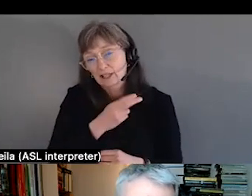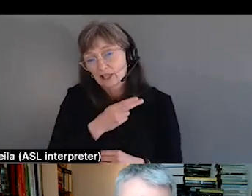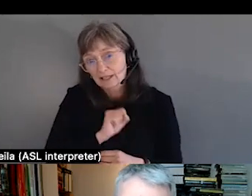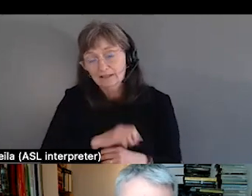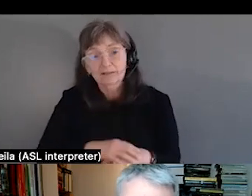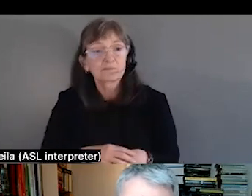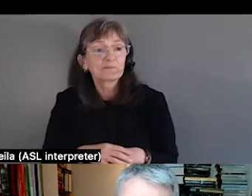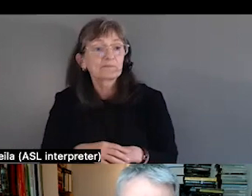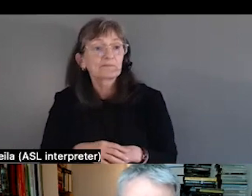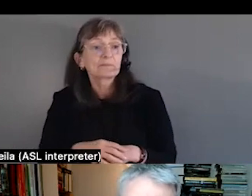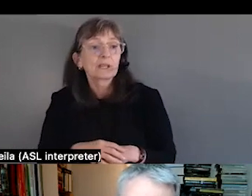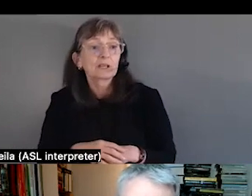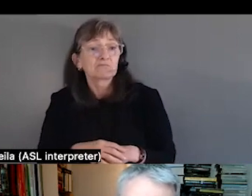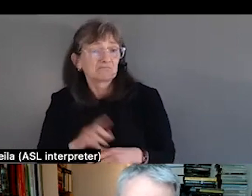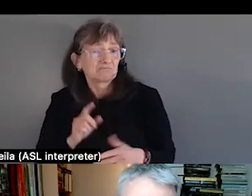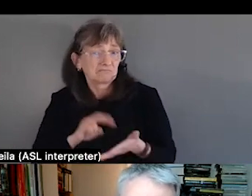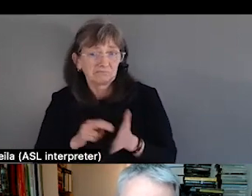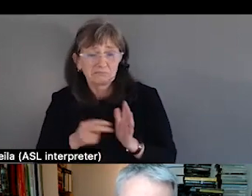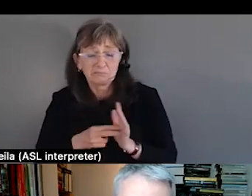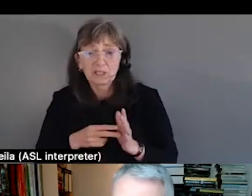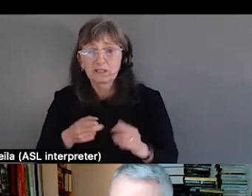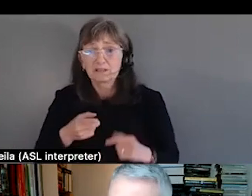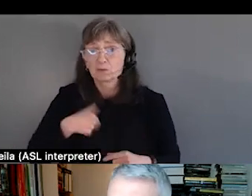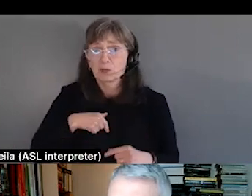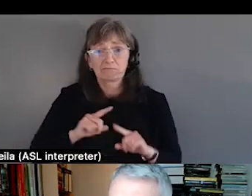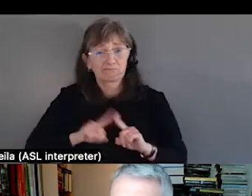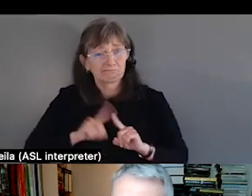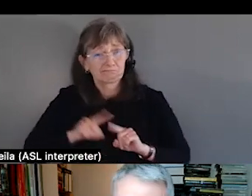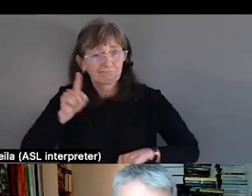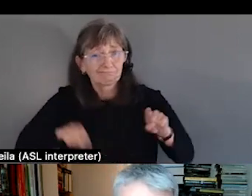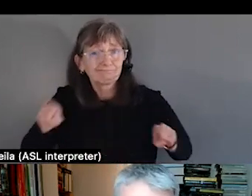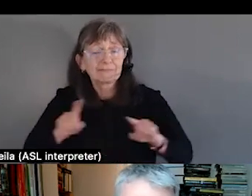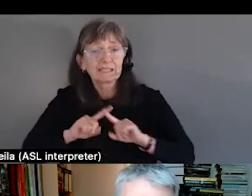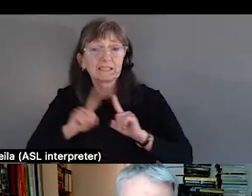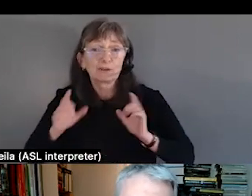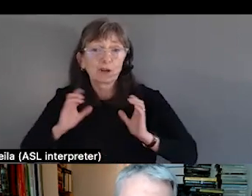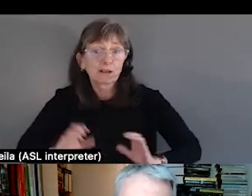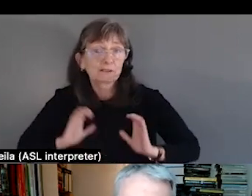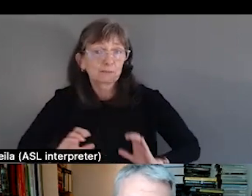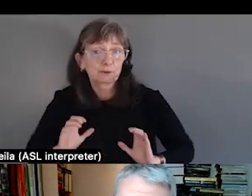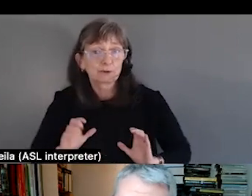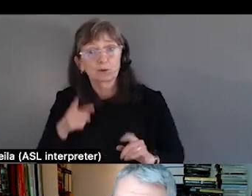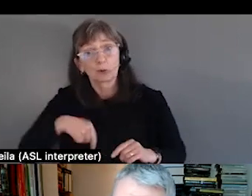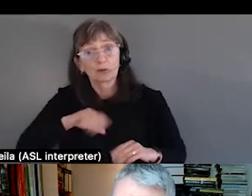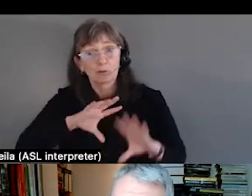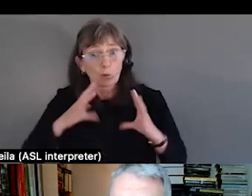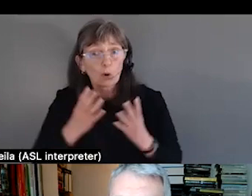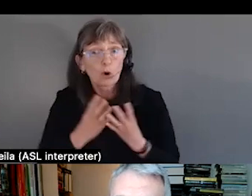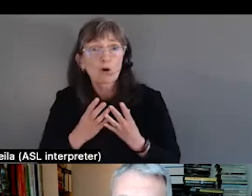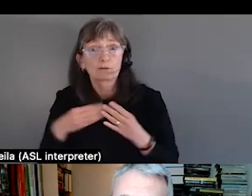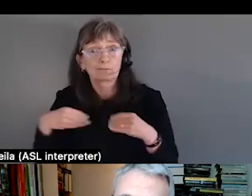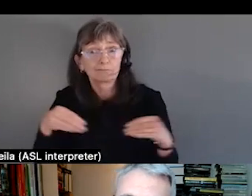a vast range of different customers globally. We've also got some very demanding customers,